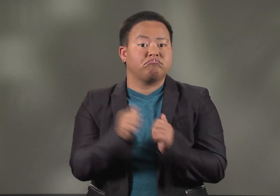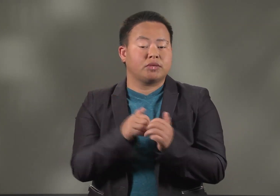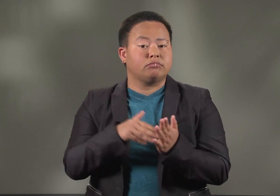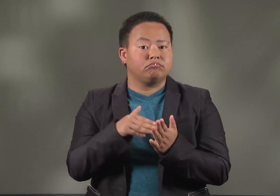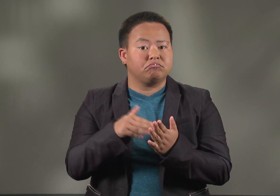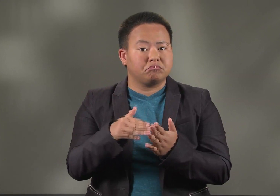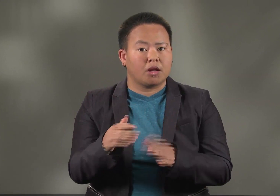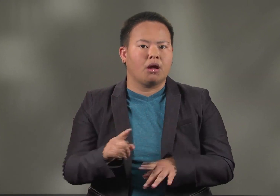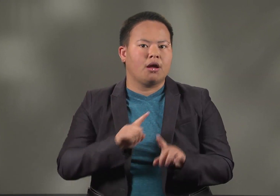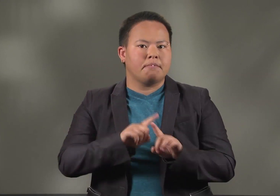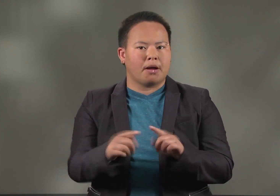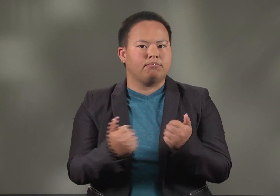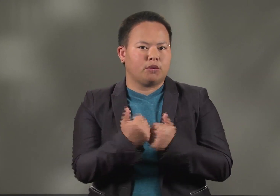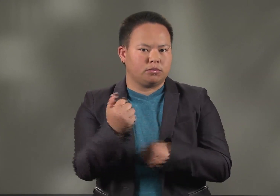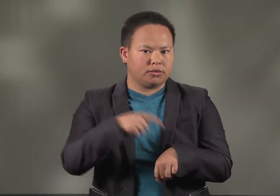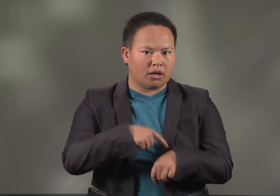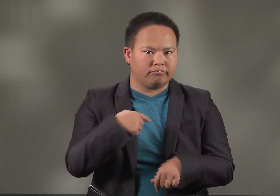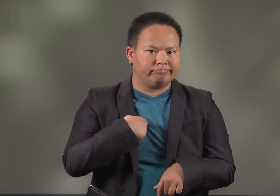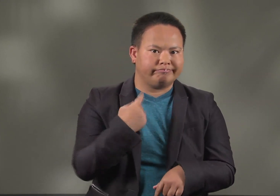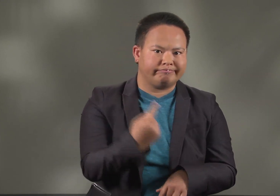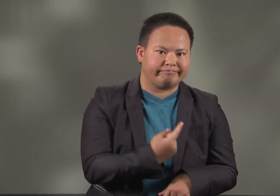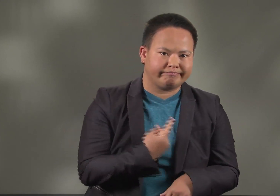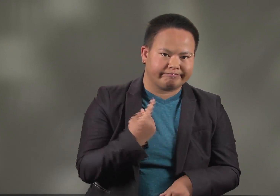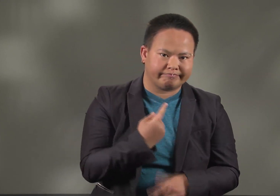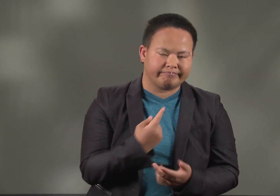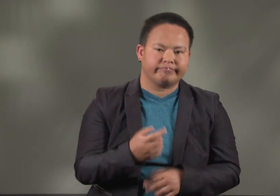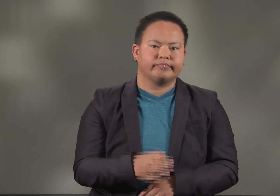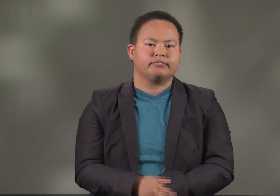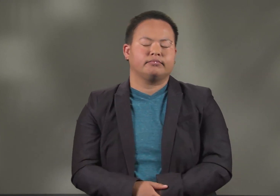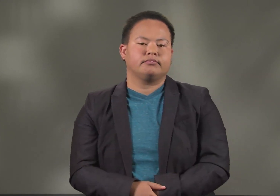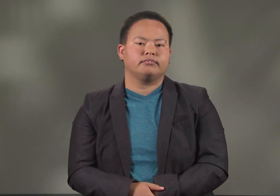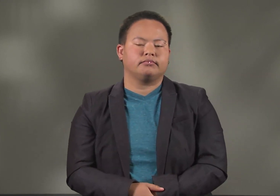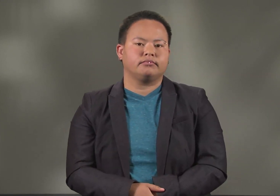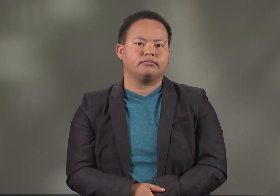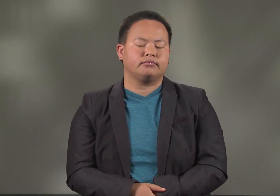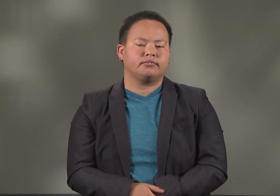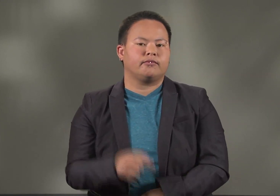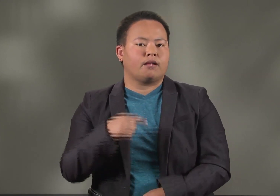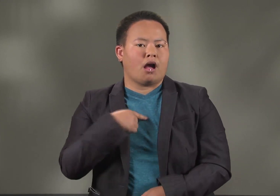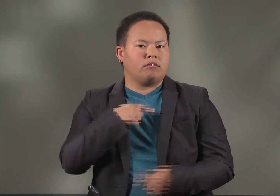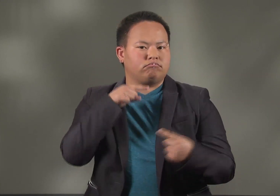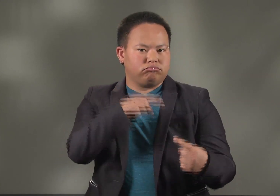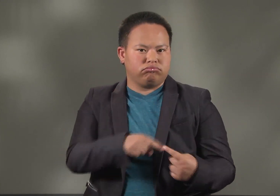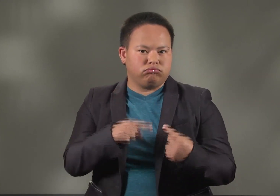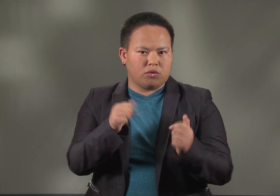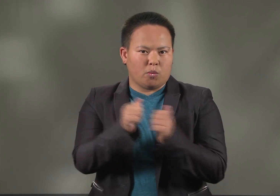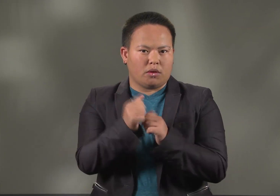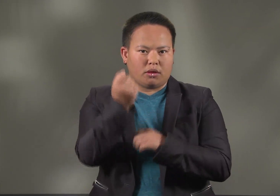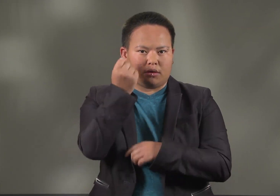I had a couple of friends I spent time with occasionally but otherwise I kept to myself most of the time.